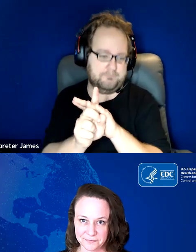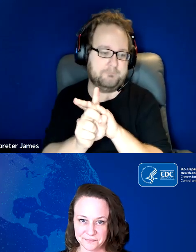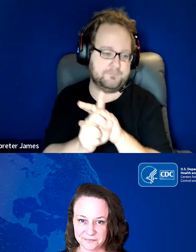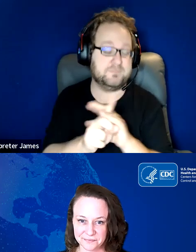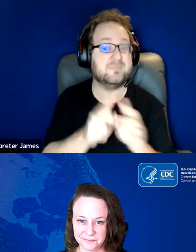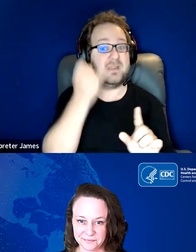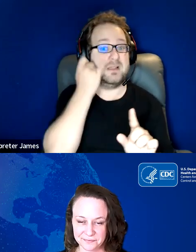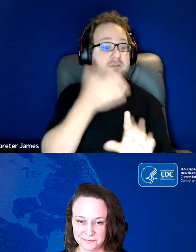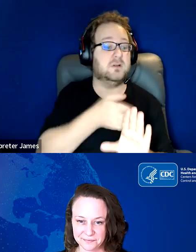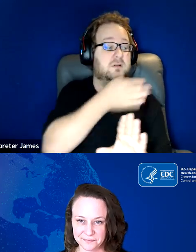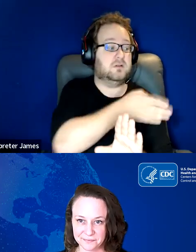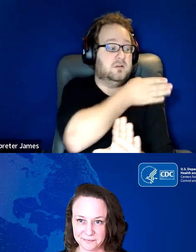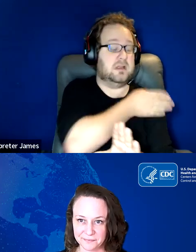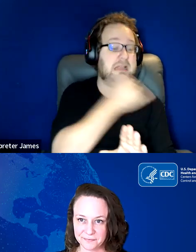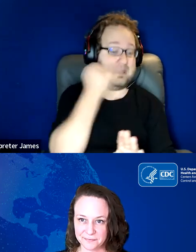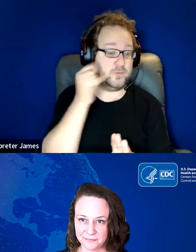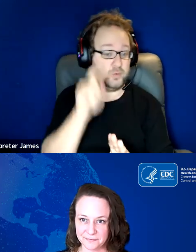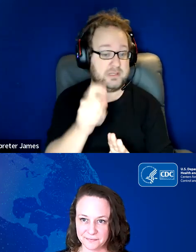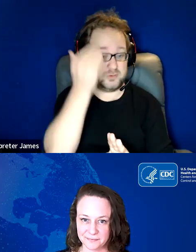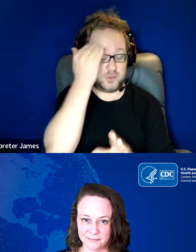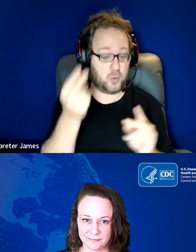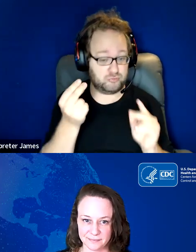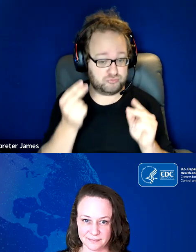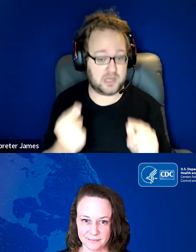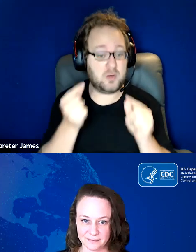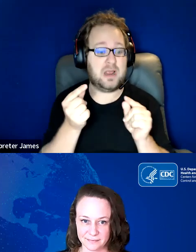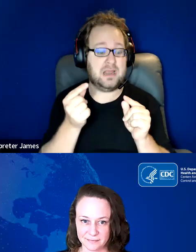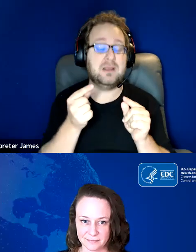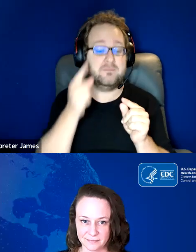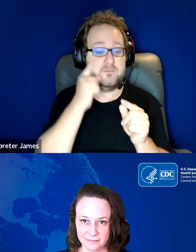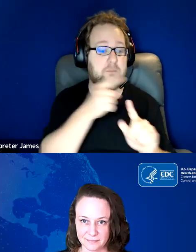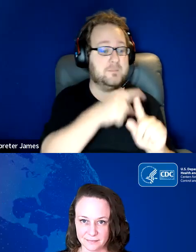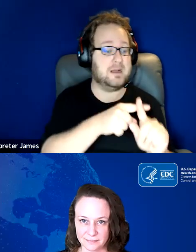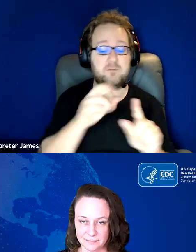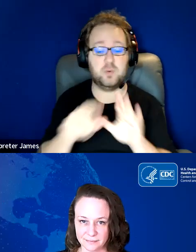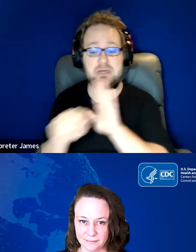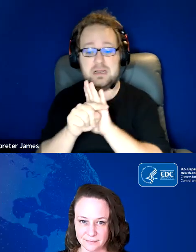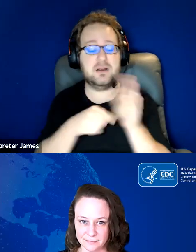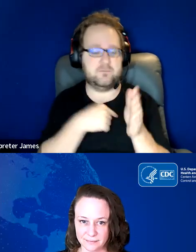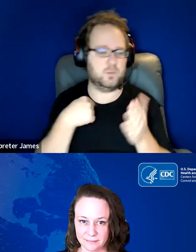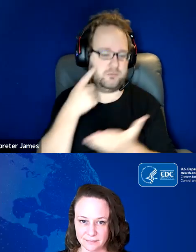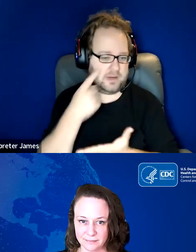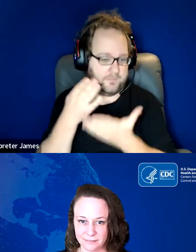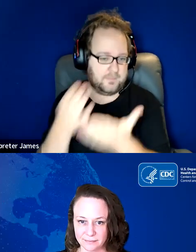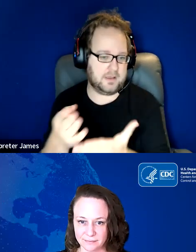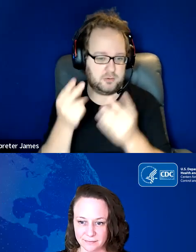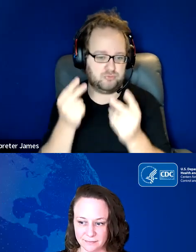If you need to grow. Way that you -- if you're positive or negative, we recommend you get a PCR test which you can still